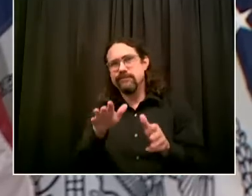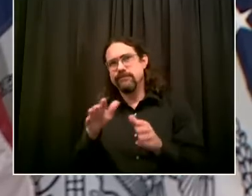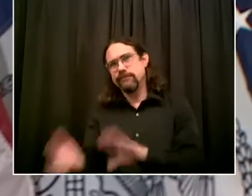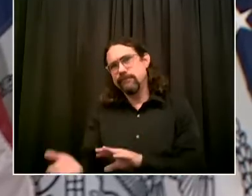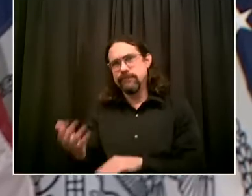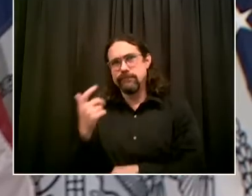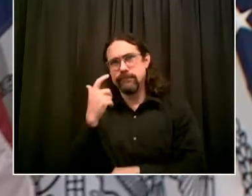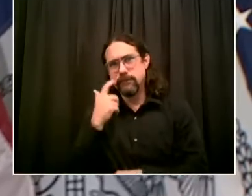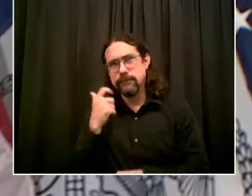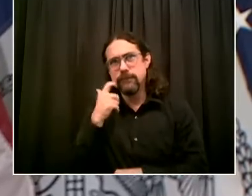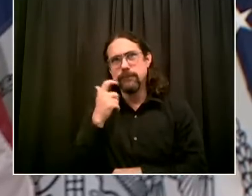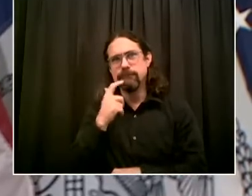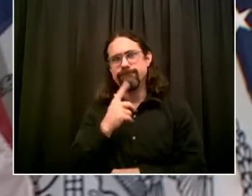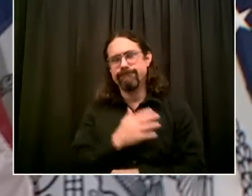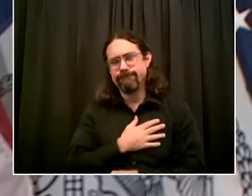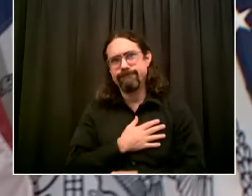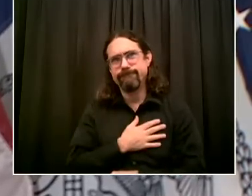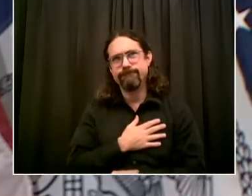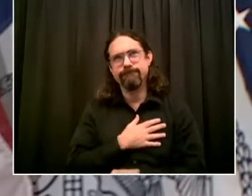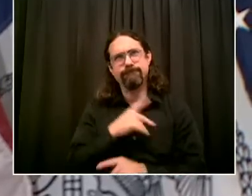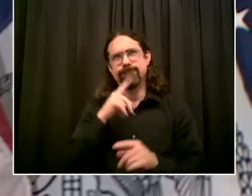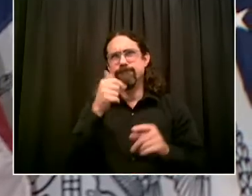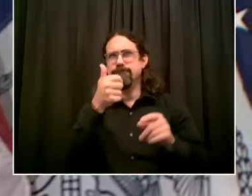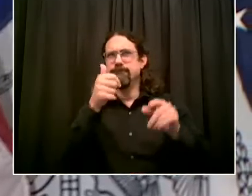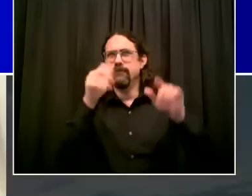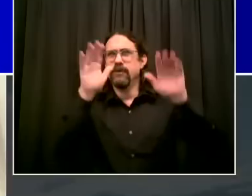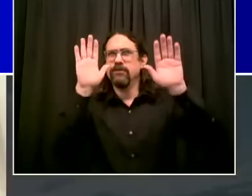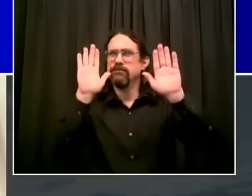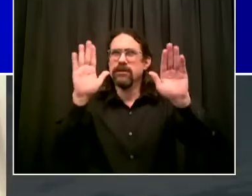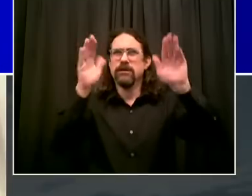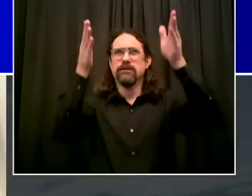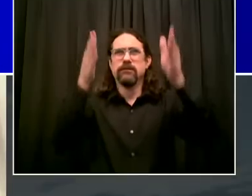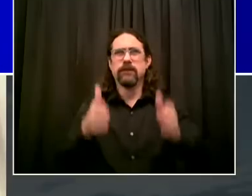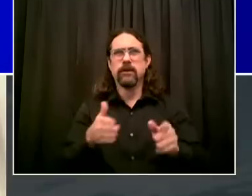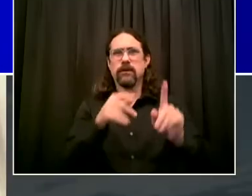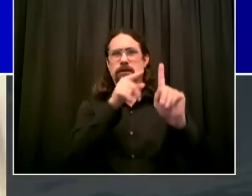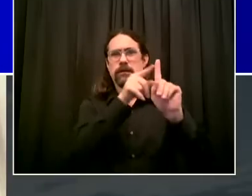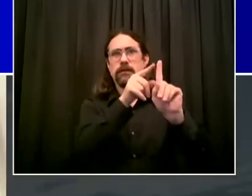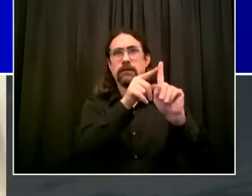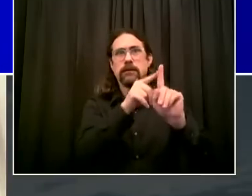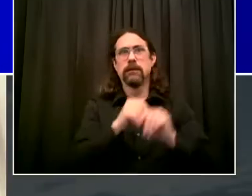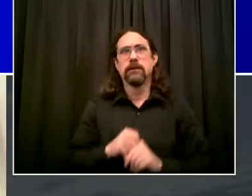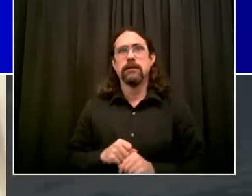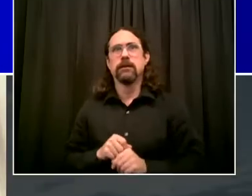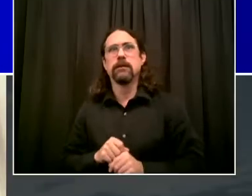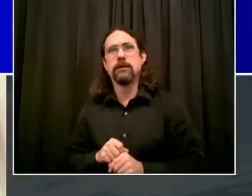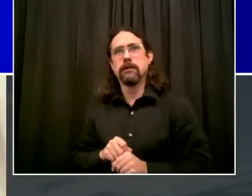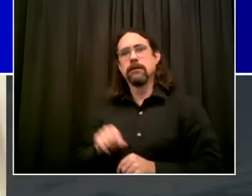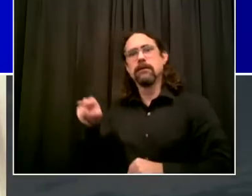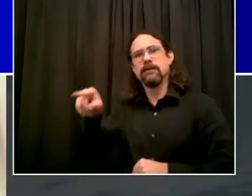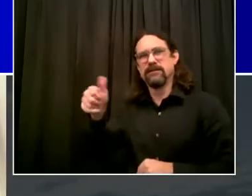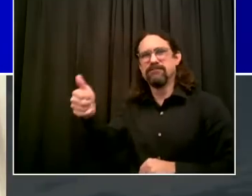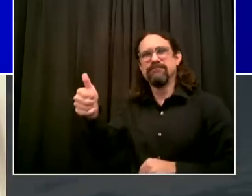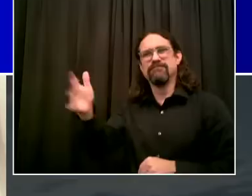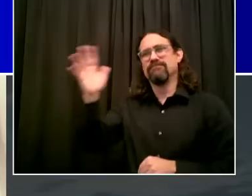YORKER WE LOST OVER THE WEEEEEKND. SOMEONE THAT A LOT OF US WAS A LREA